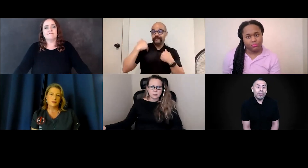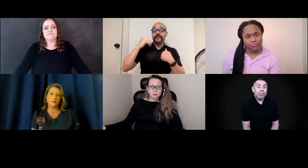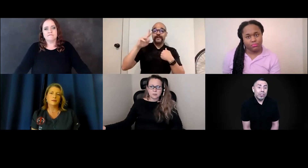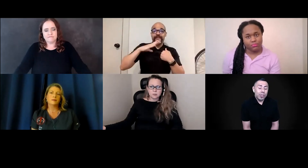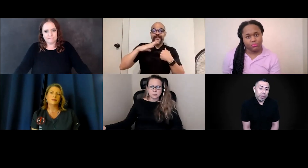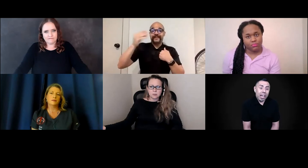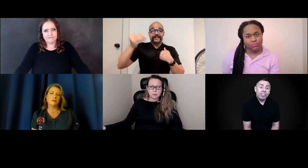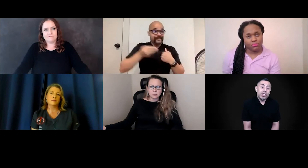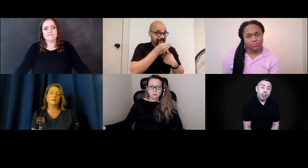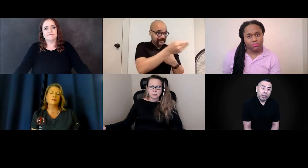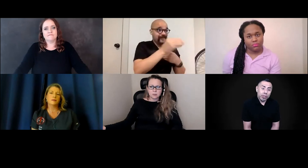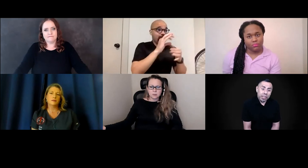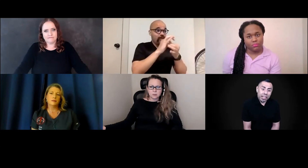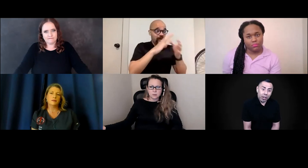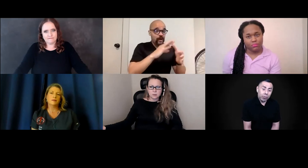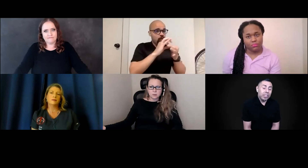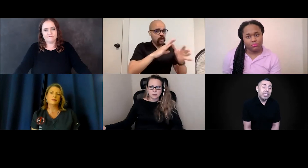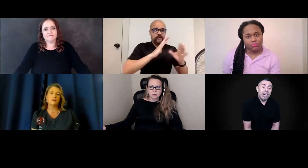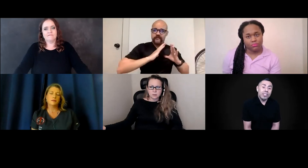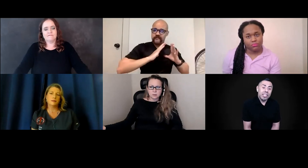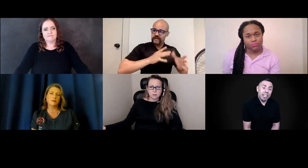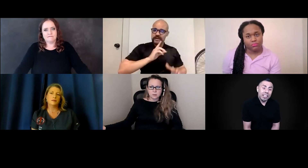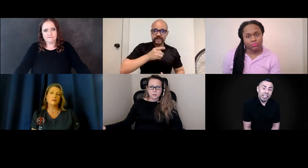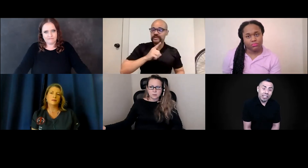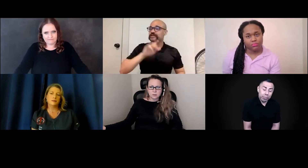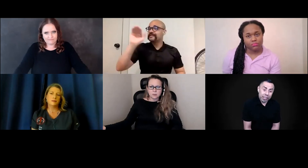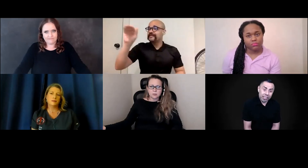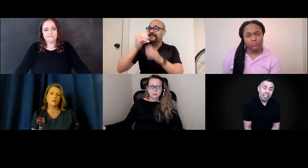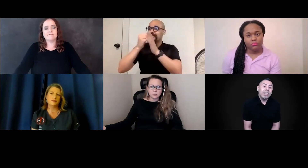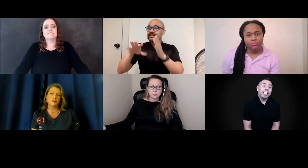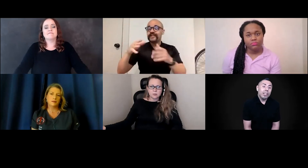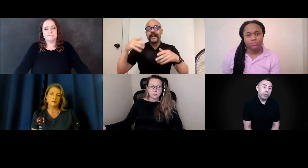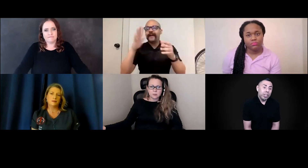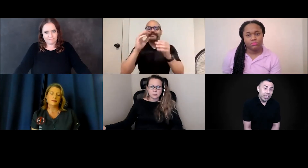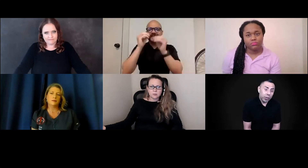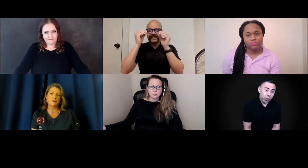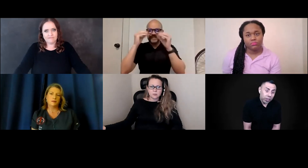By having the interpreter speak out when a DI or CDI need is present and we go ahead